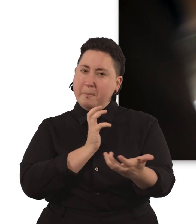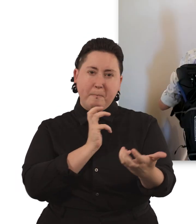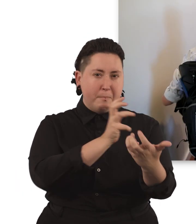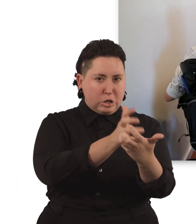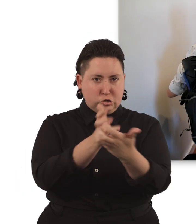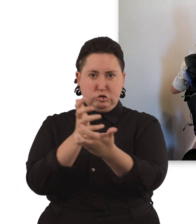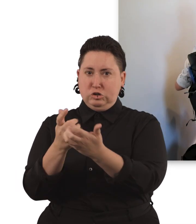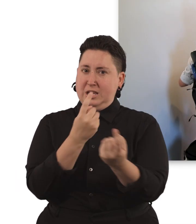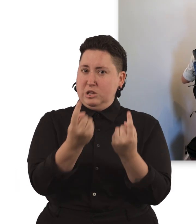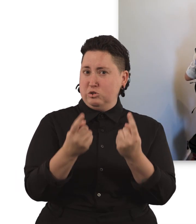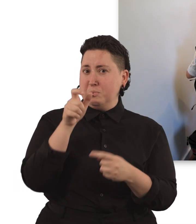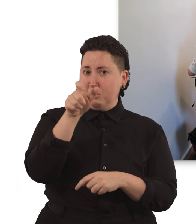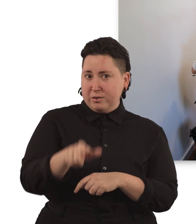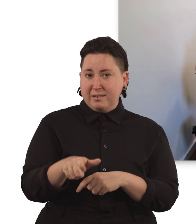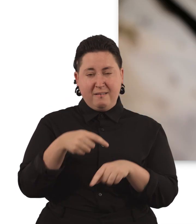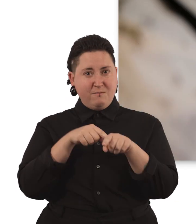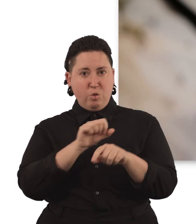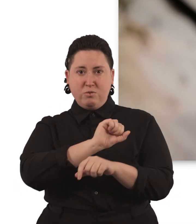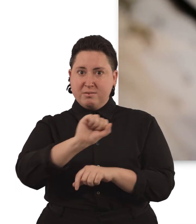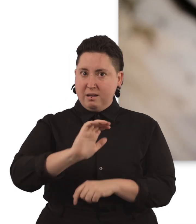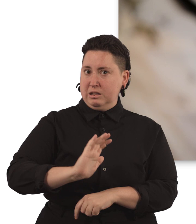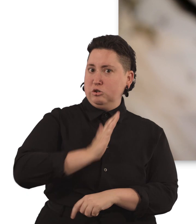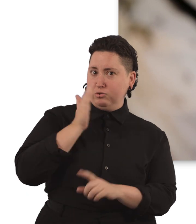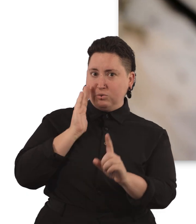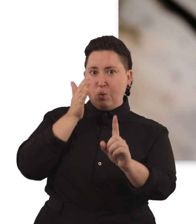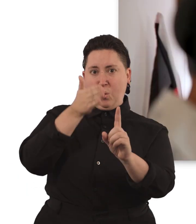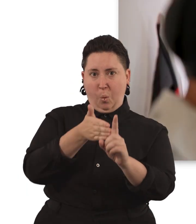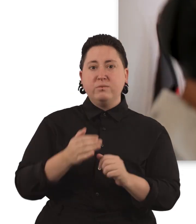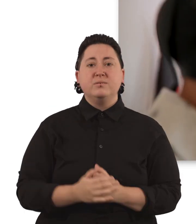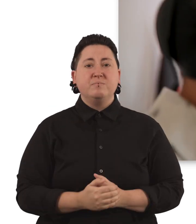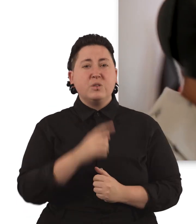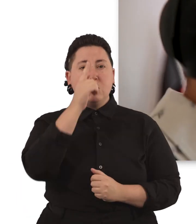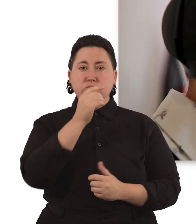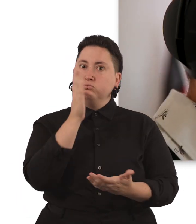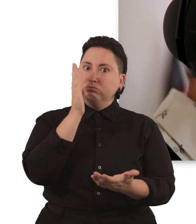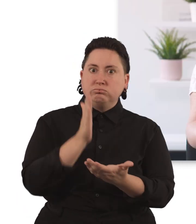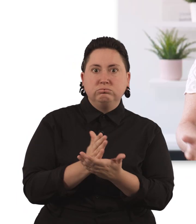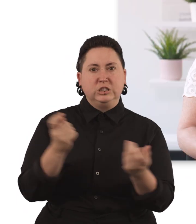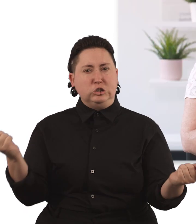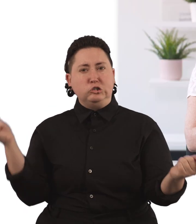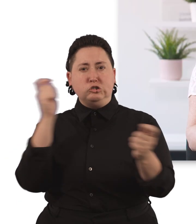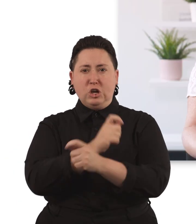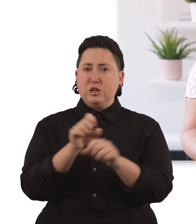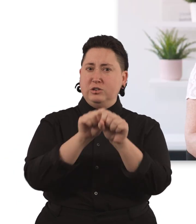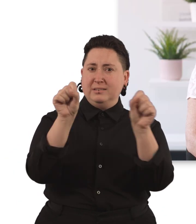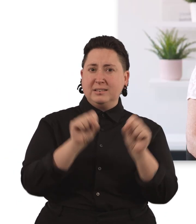but was also directed by their interests and aspirations. We could change the way that the system works,